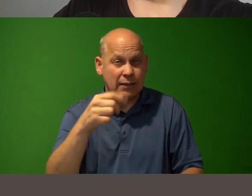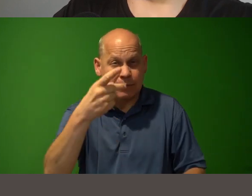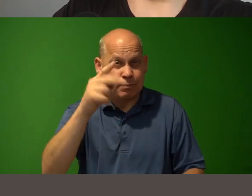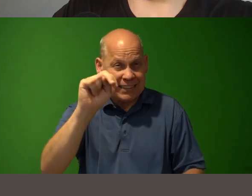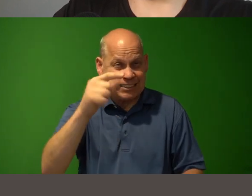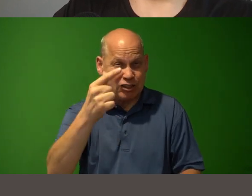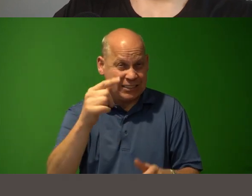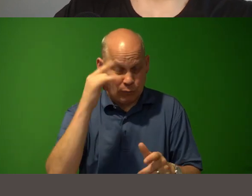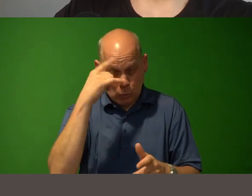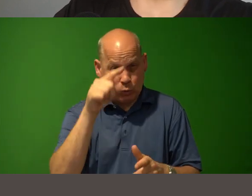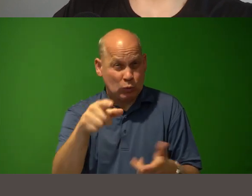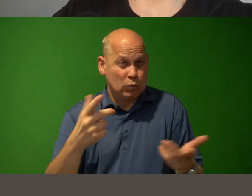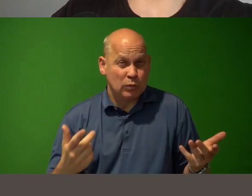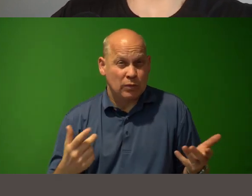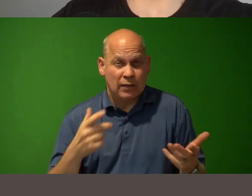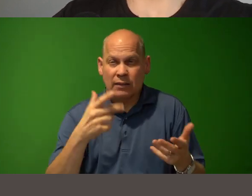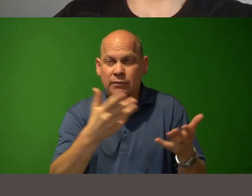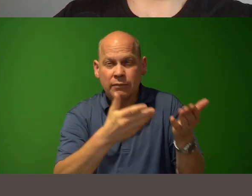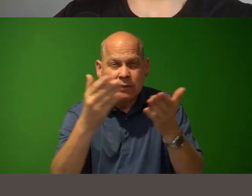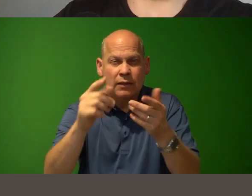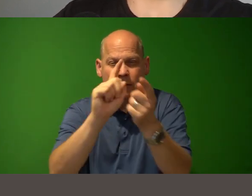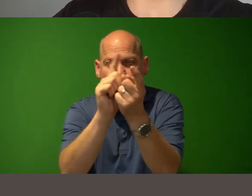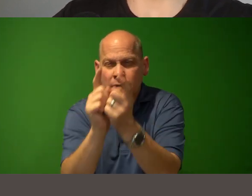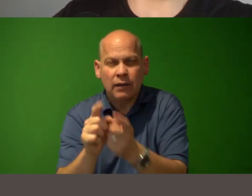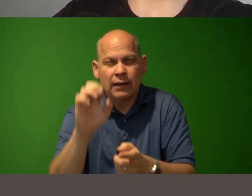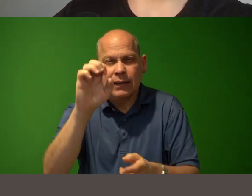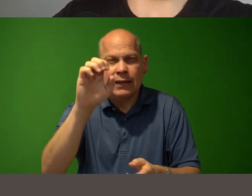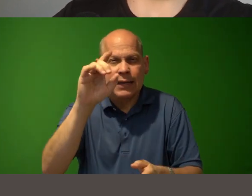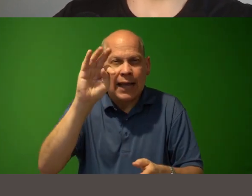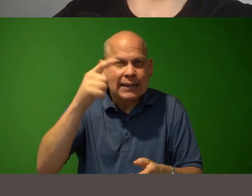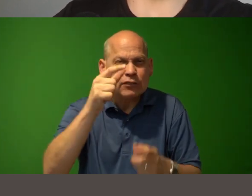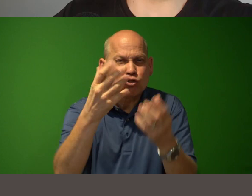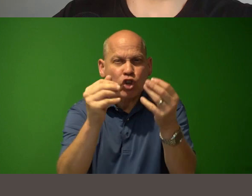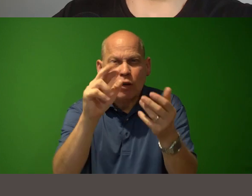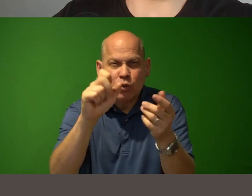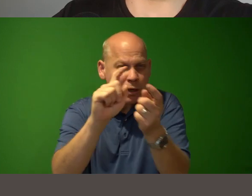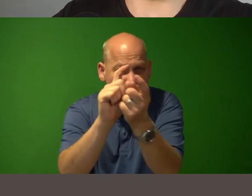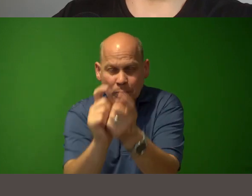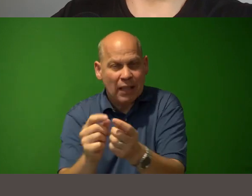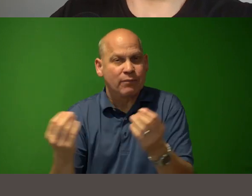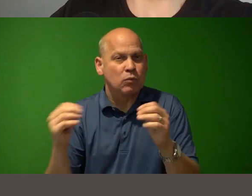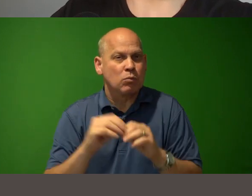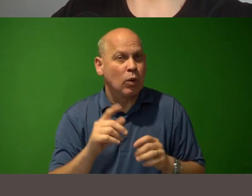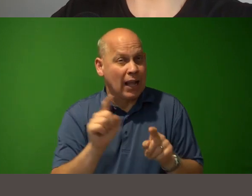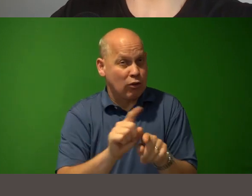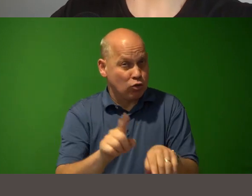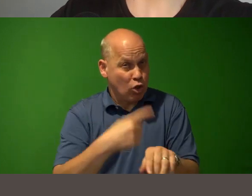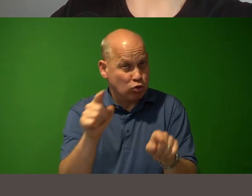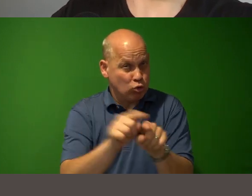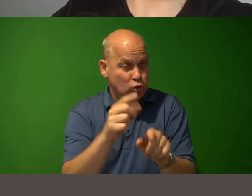And of course, you can take it into editing software like dry out and modify it some more. As long as you're using the